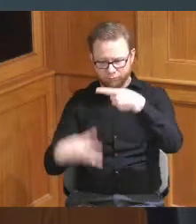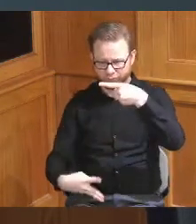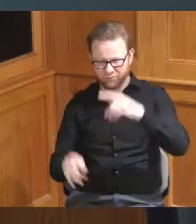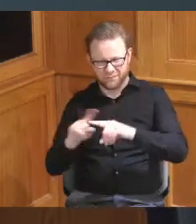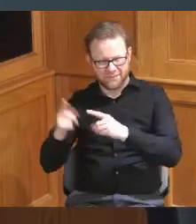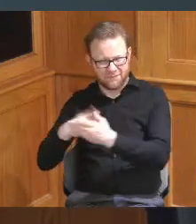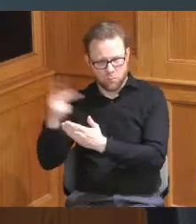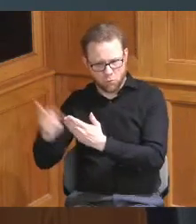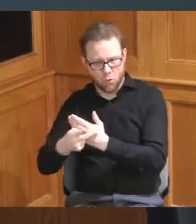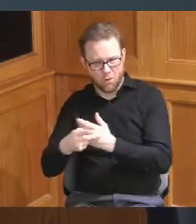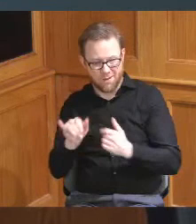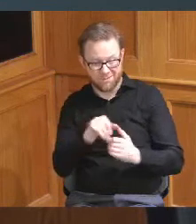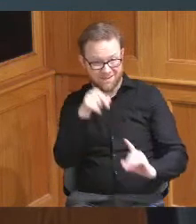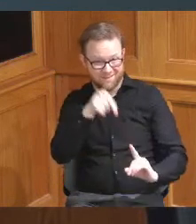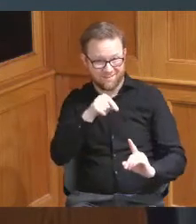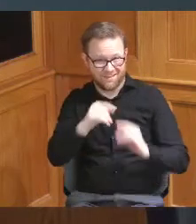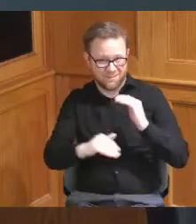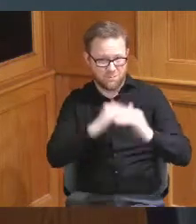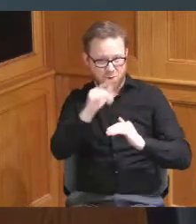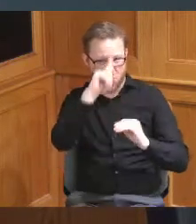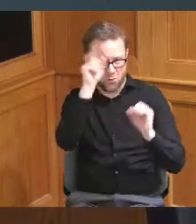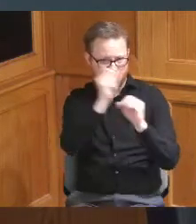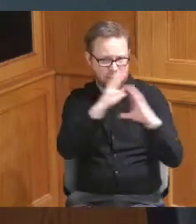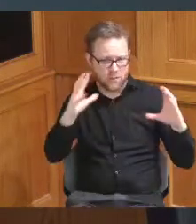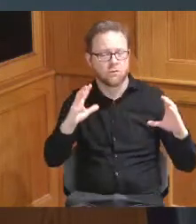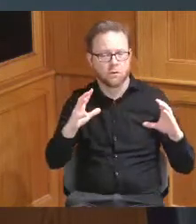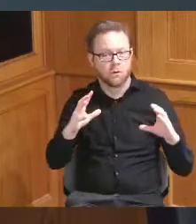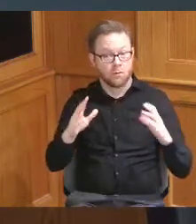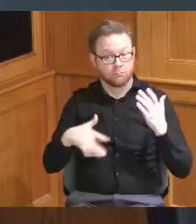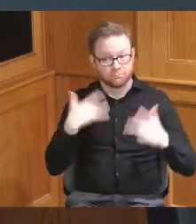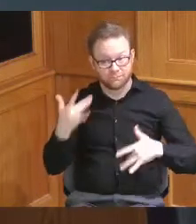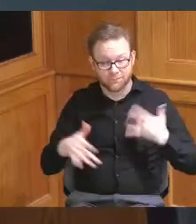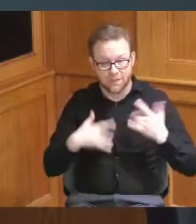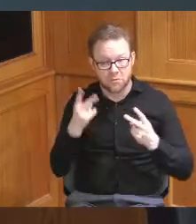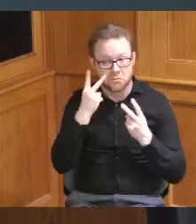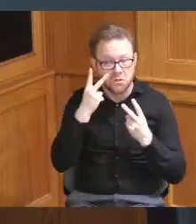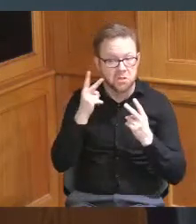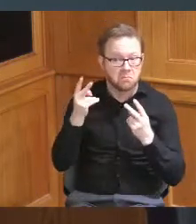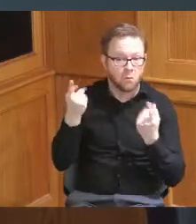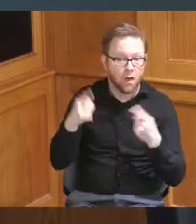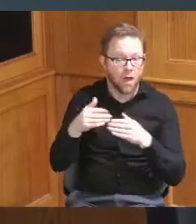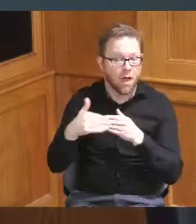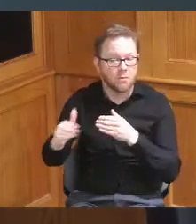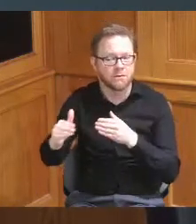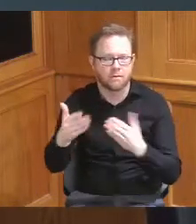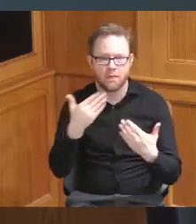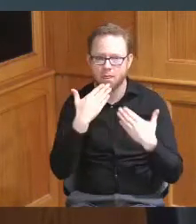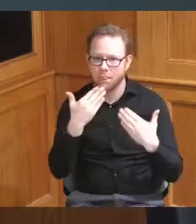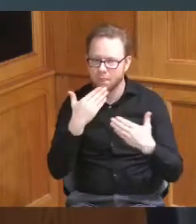beyond your imagination so excited about it and thank you so much for putting this together great